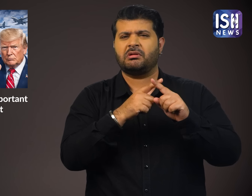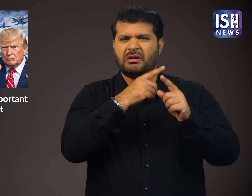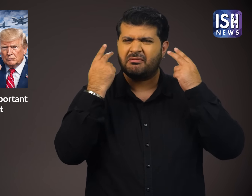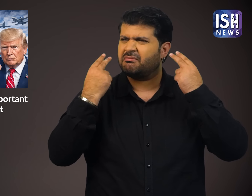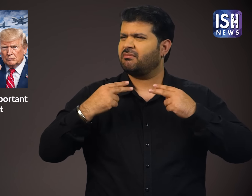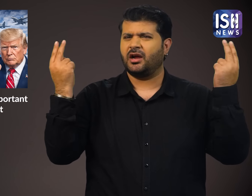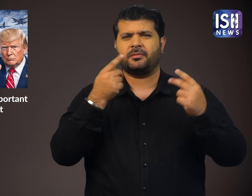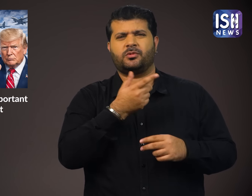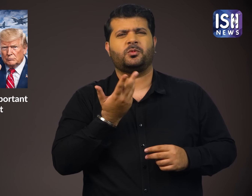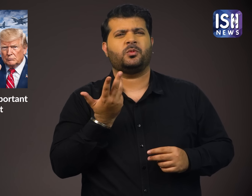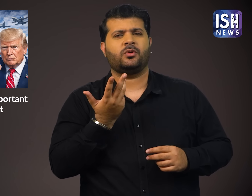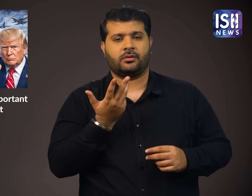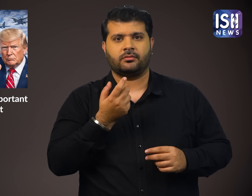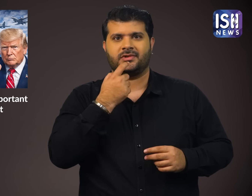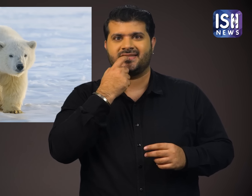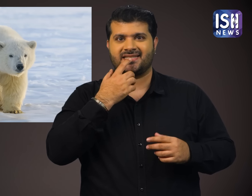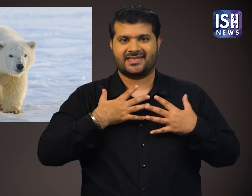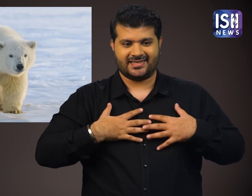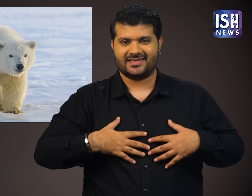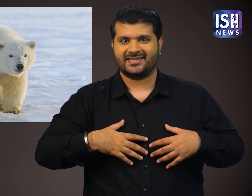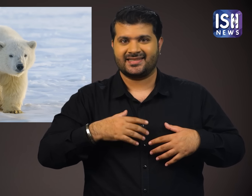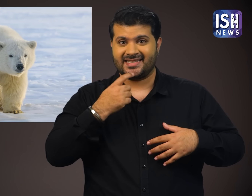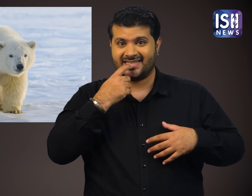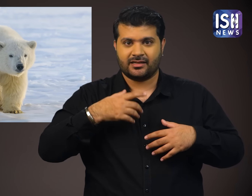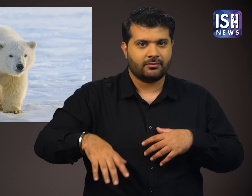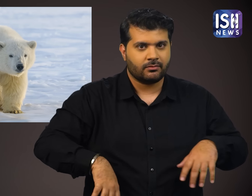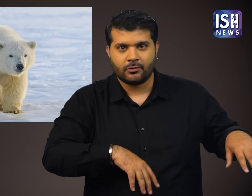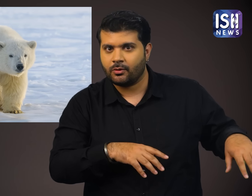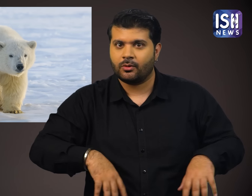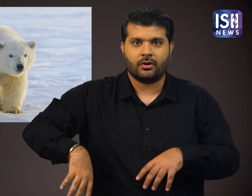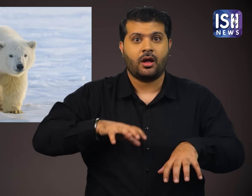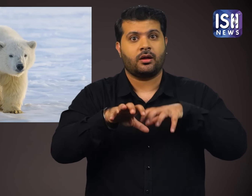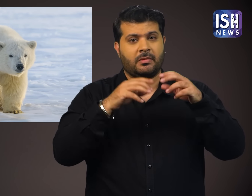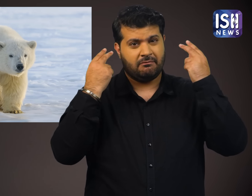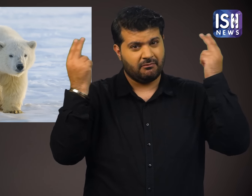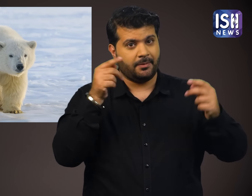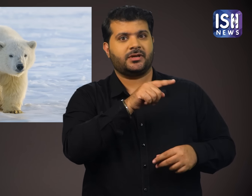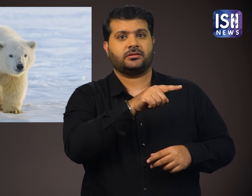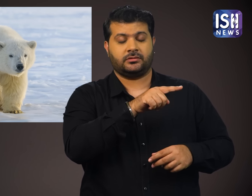It is known for polar bears.